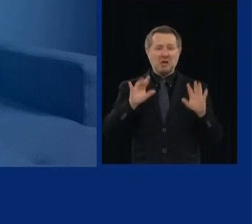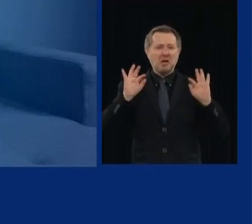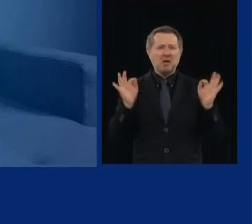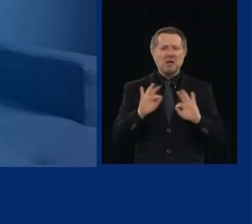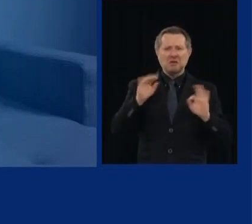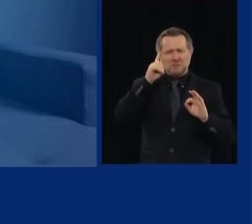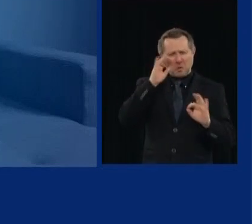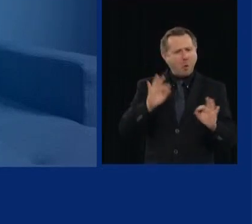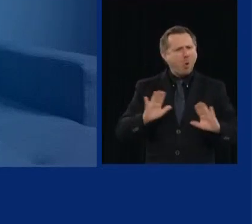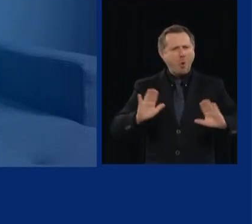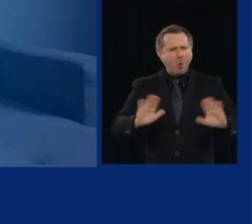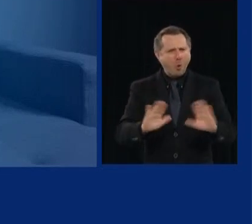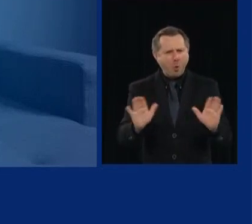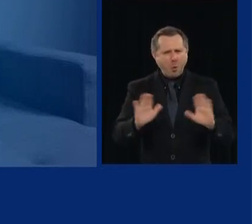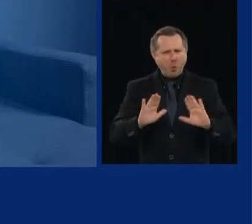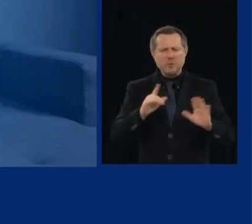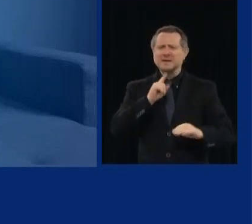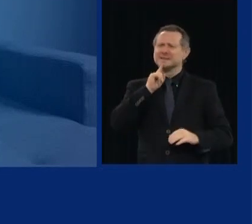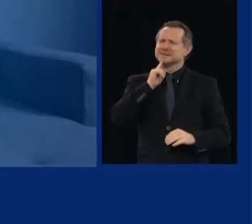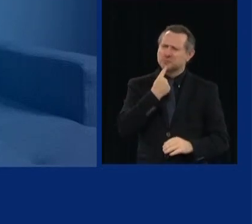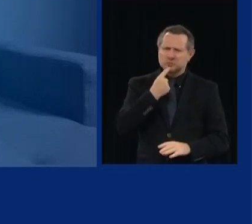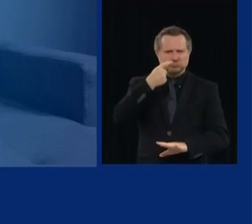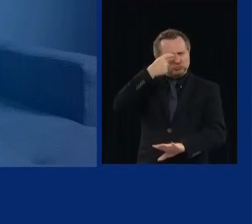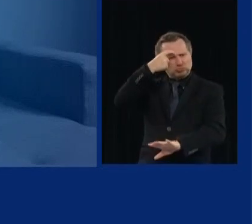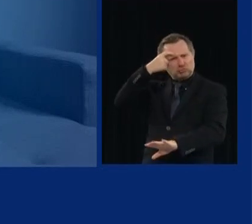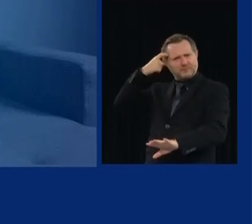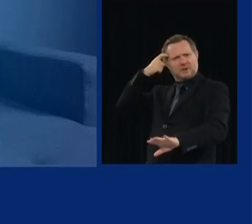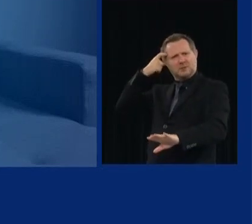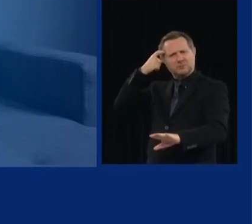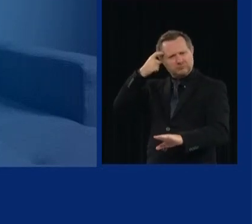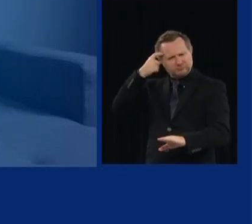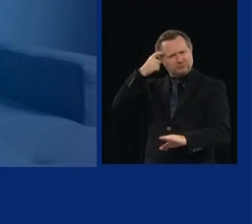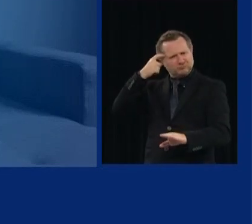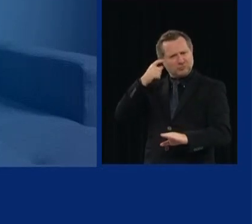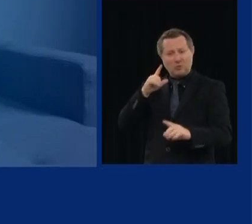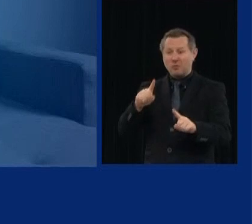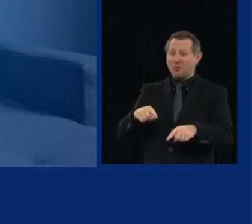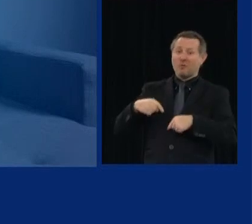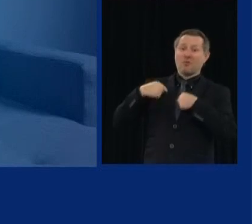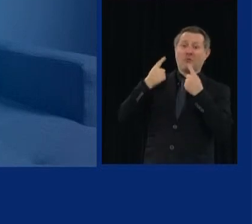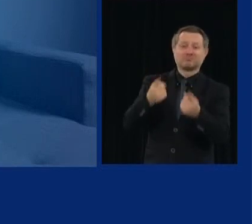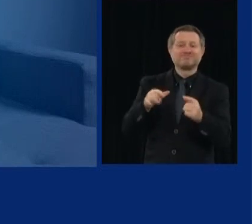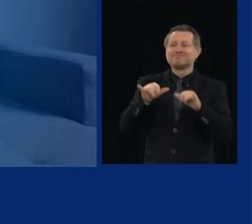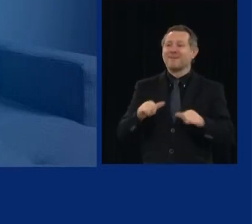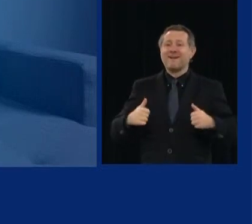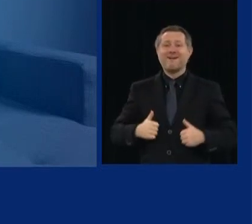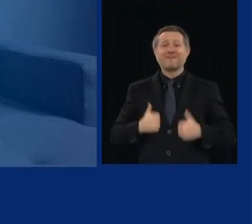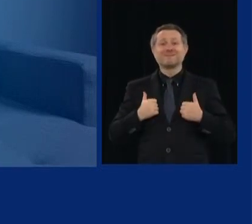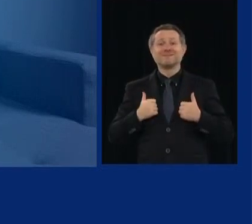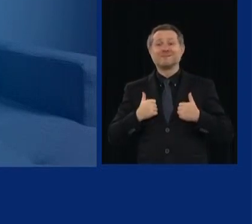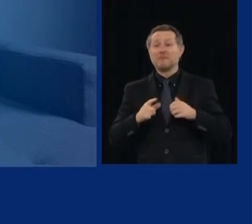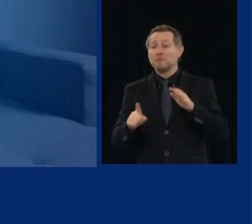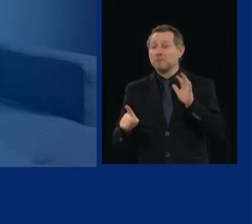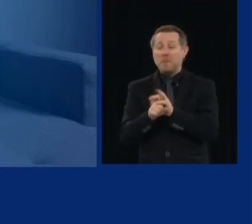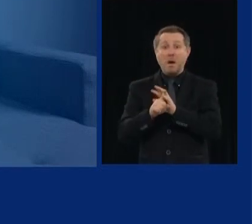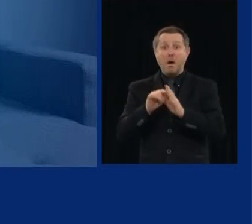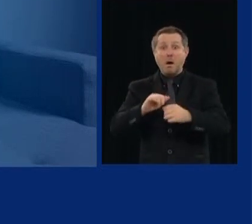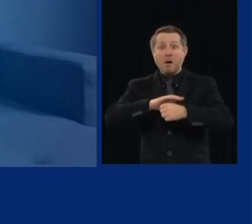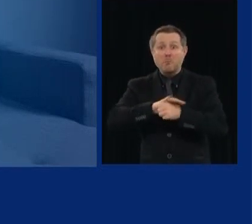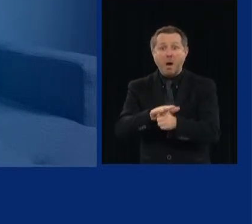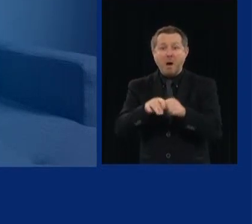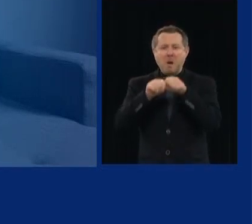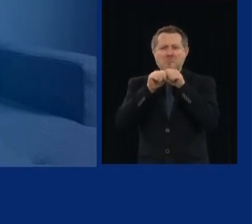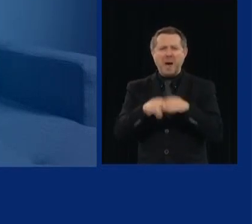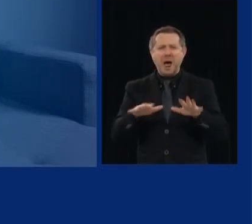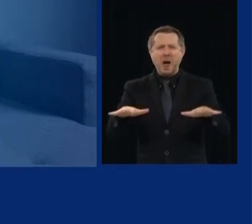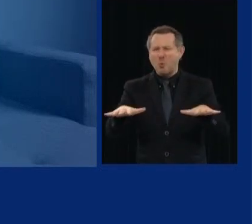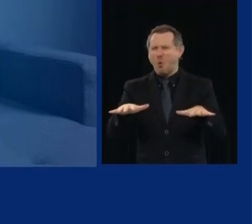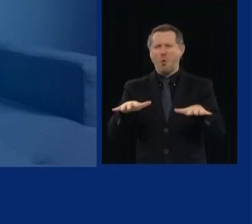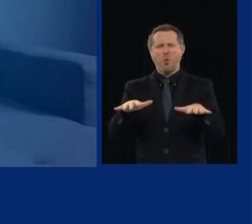DON'T UNDERESTIMATE THE TRAUMA